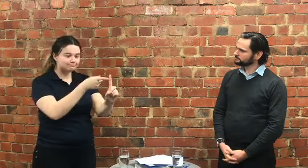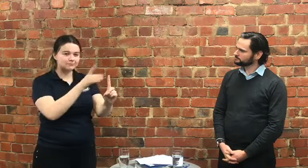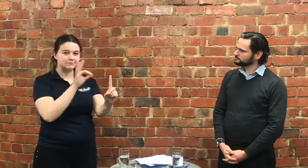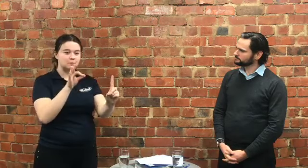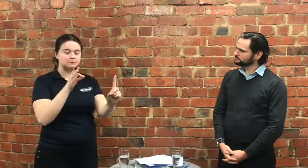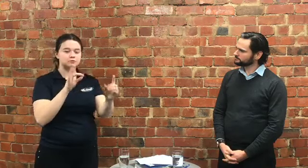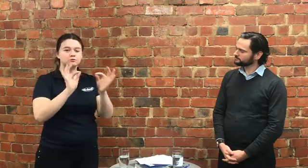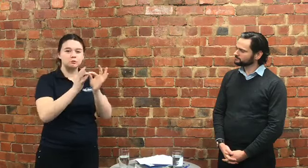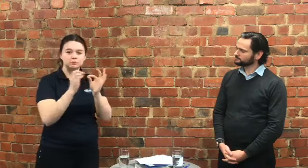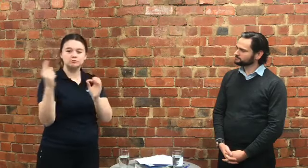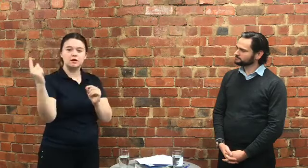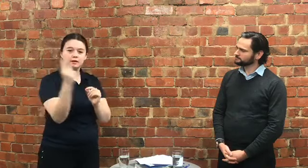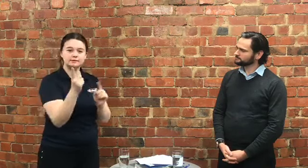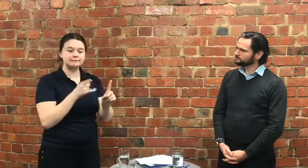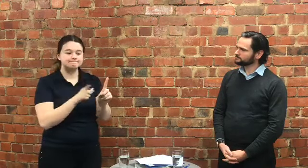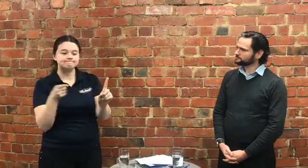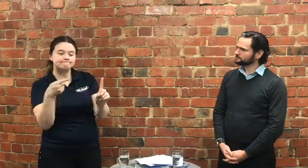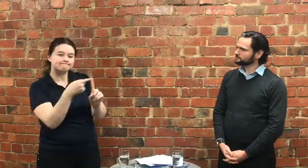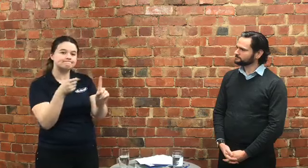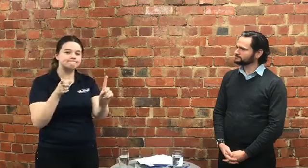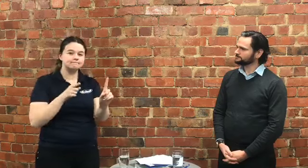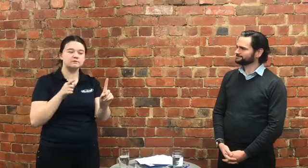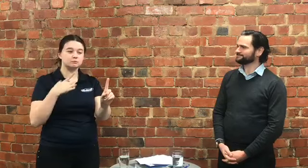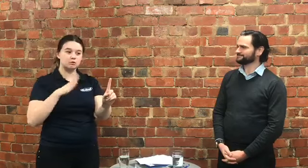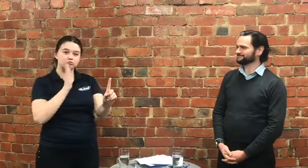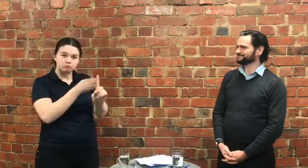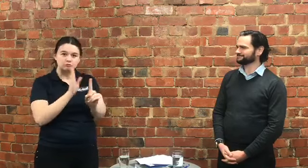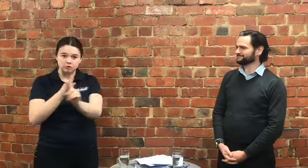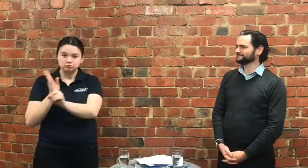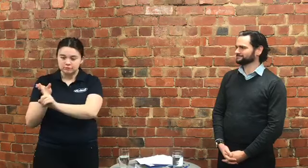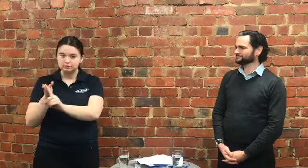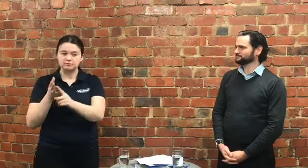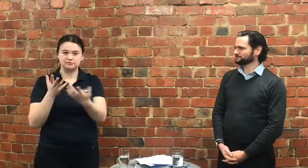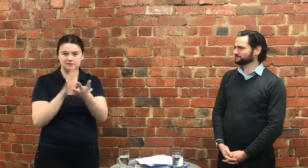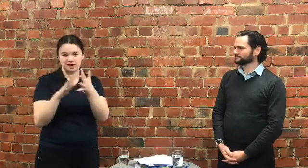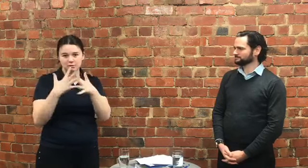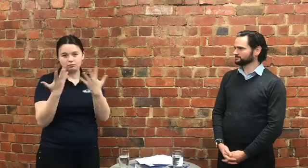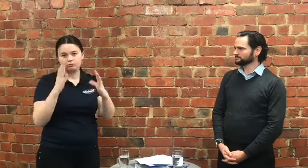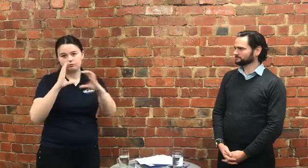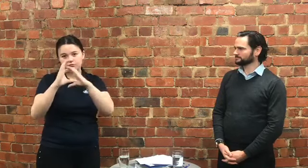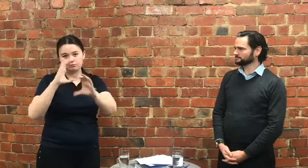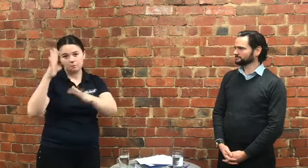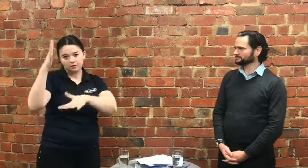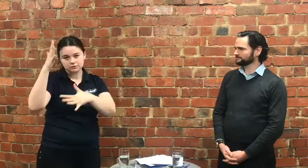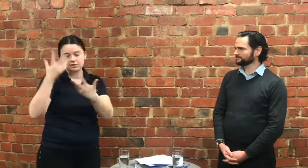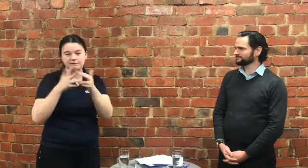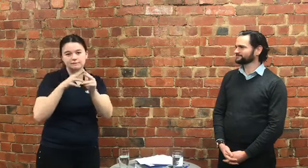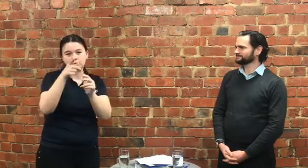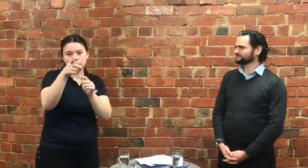You really want to be able to communicate with other family members. And you want to communicate directly with them,